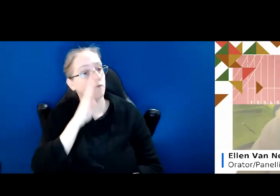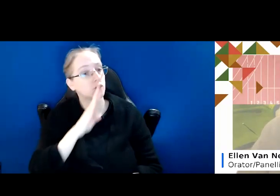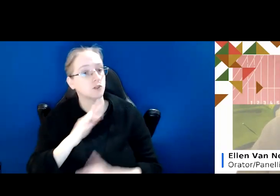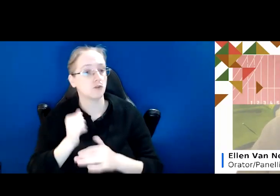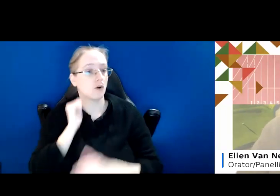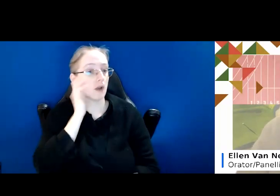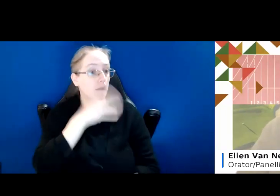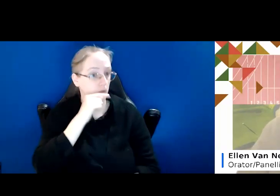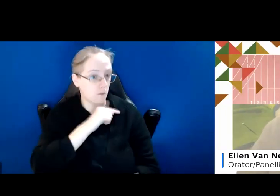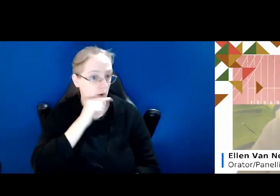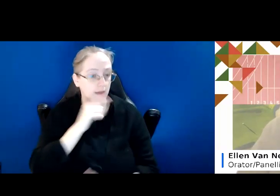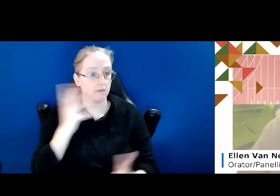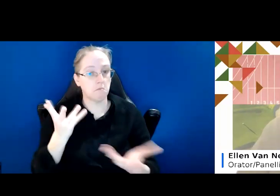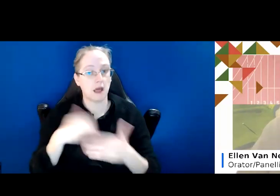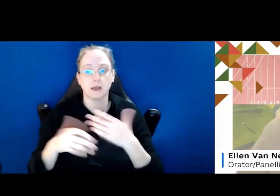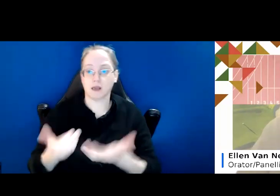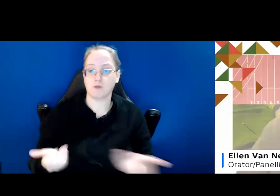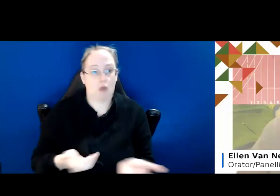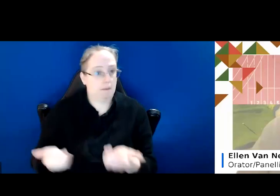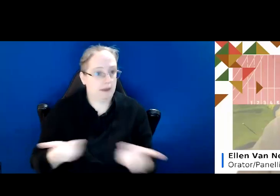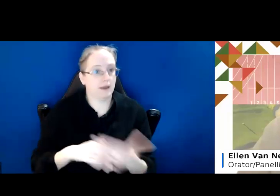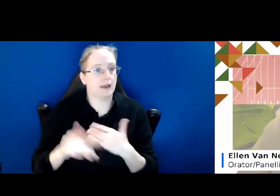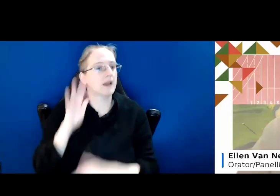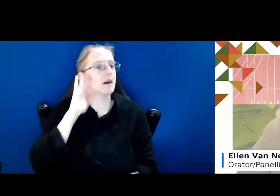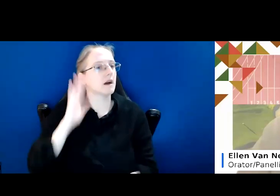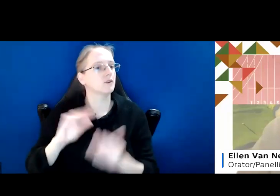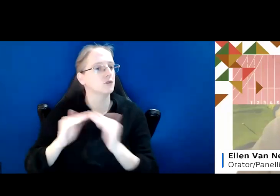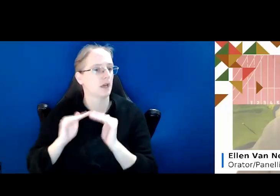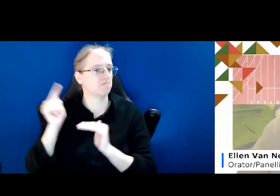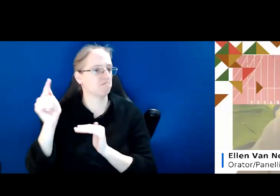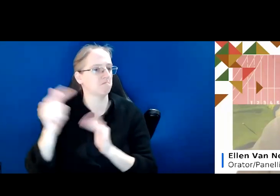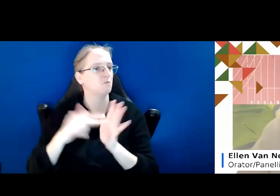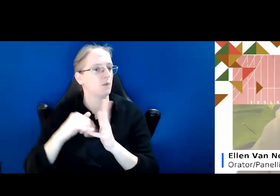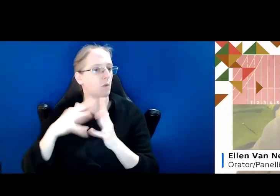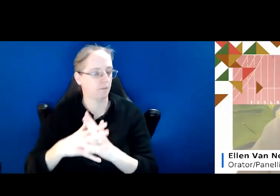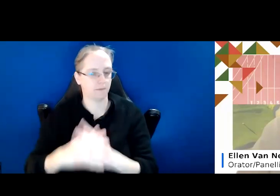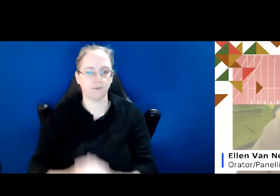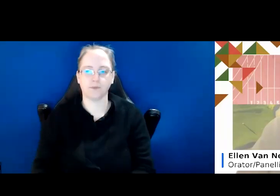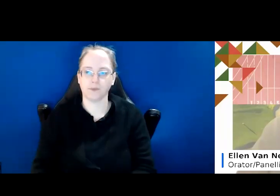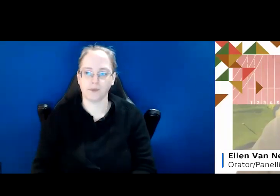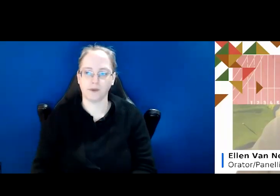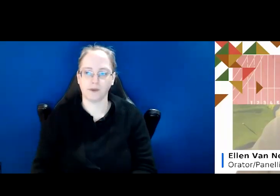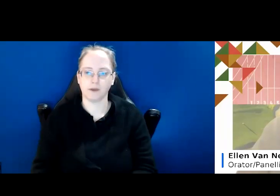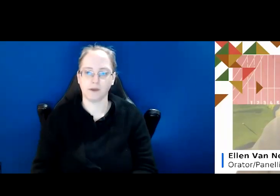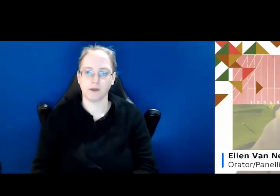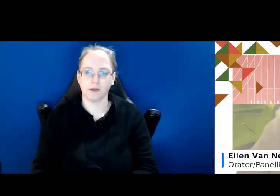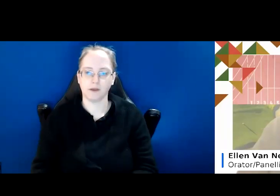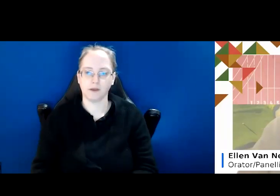is playing a rugby match in a regional town in New South Wales. It is alleged that the boy